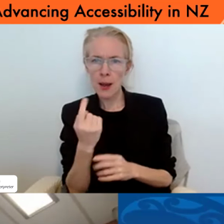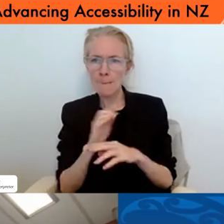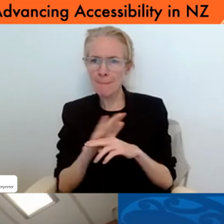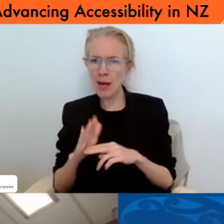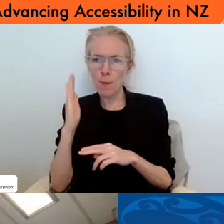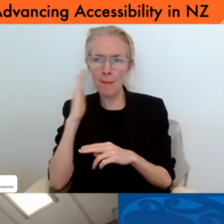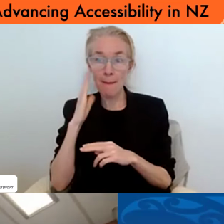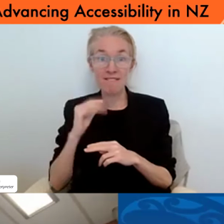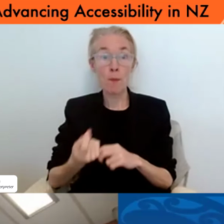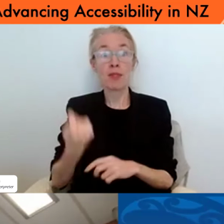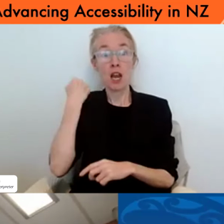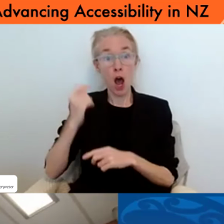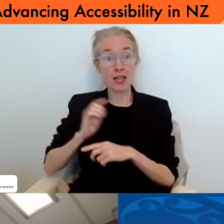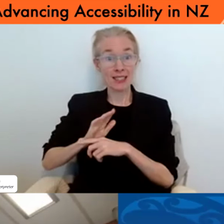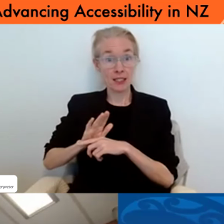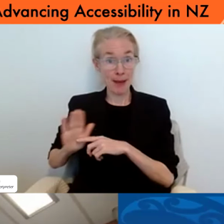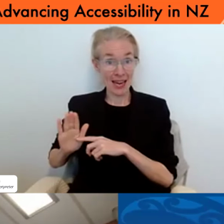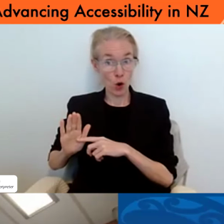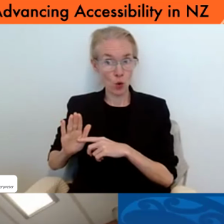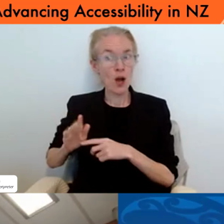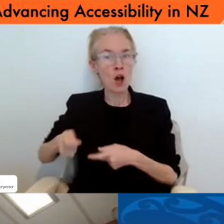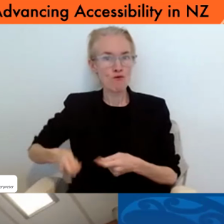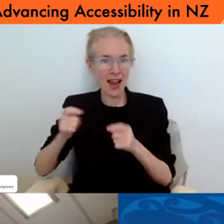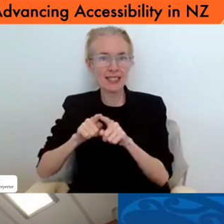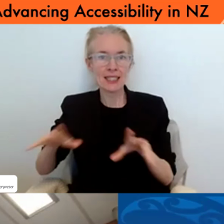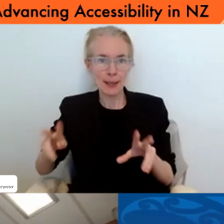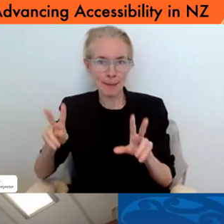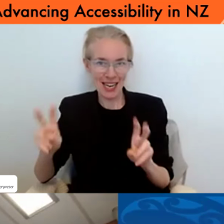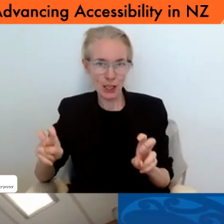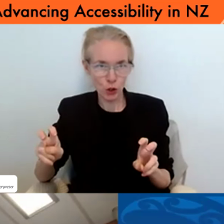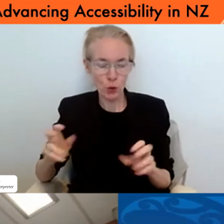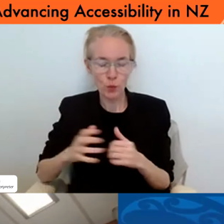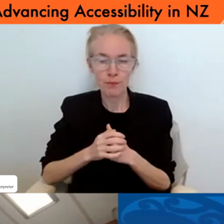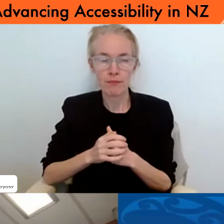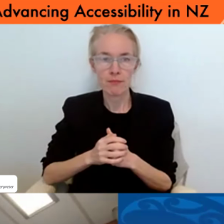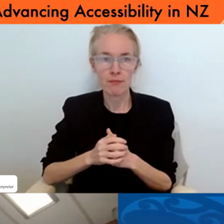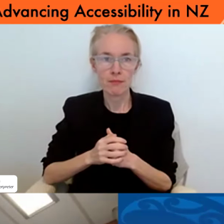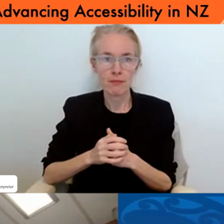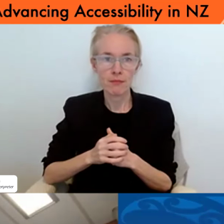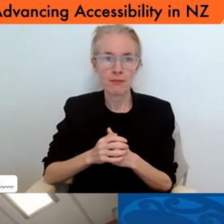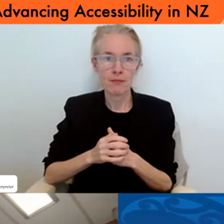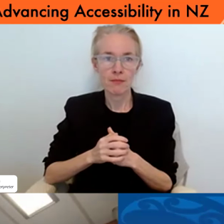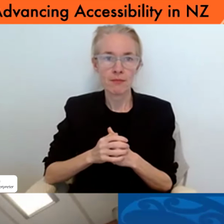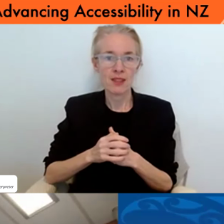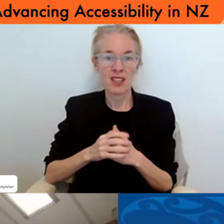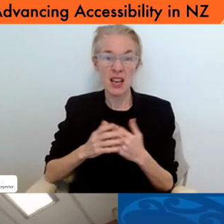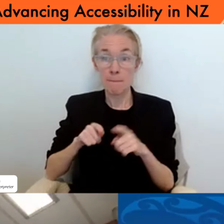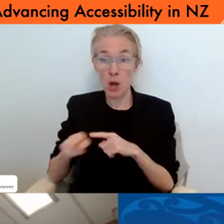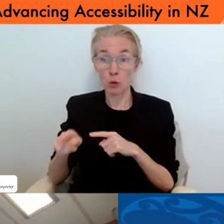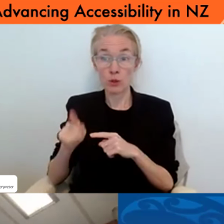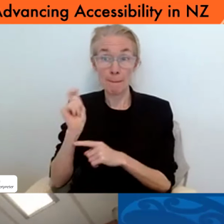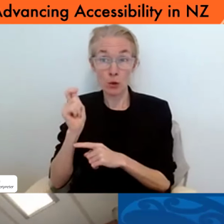session highlighted this sort of thing and what you've highlighted. Everyone builds to the minimum standards and that's just the nature